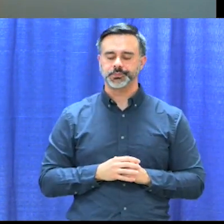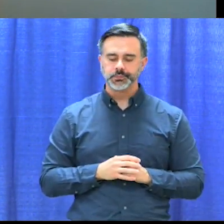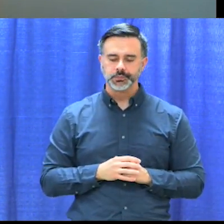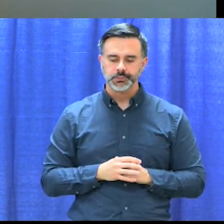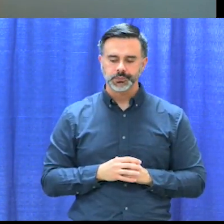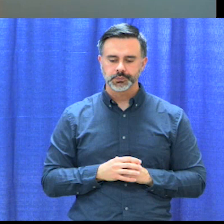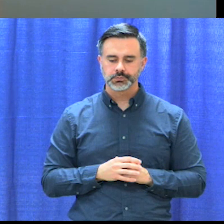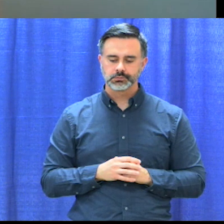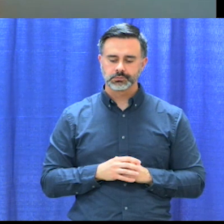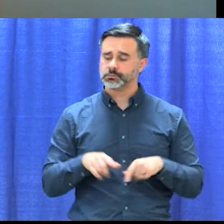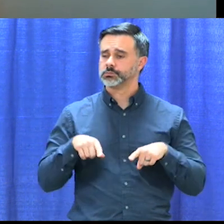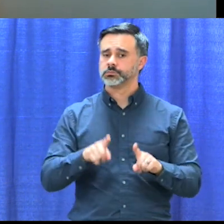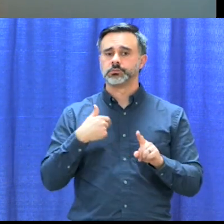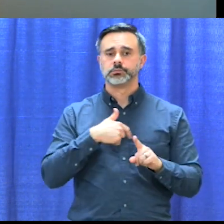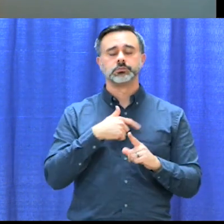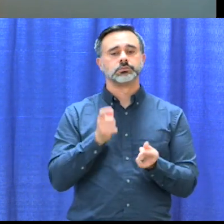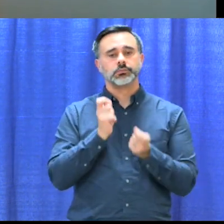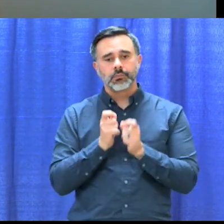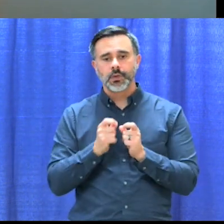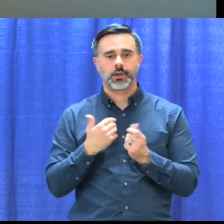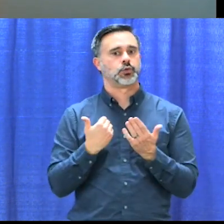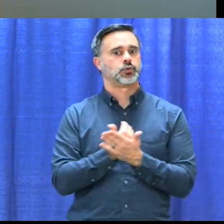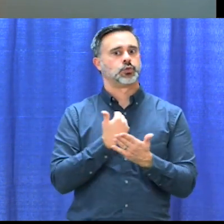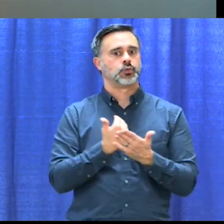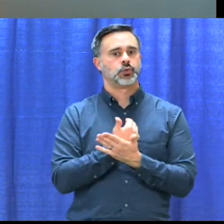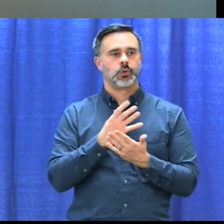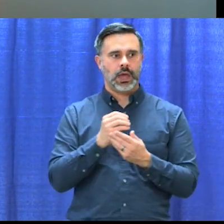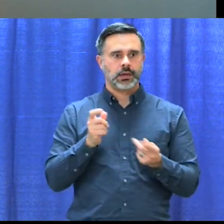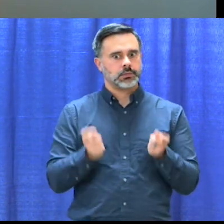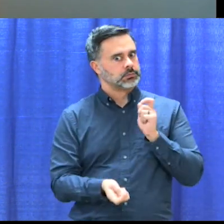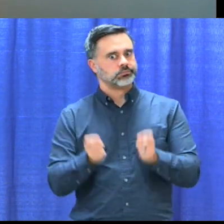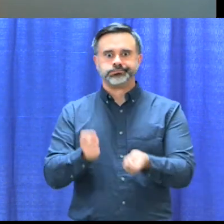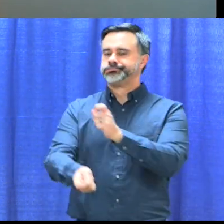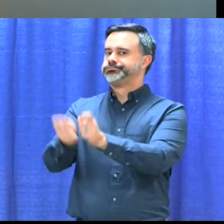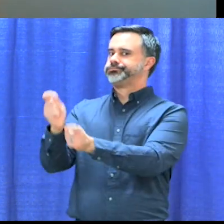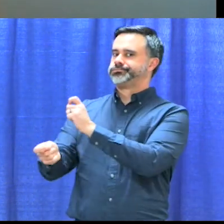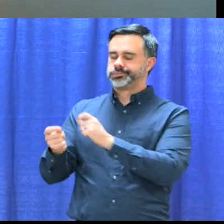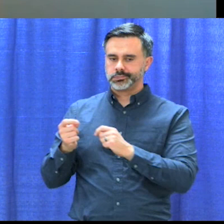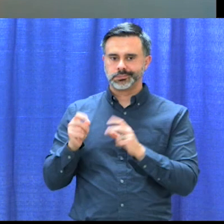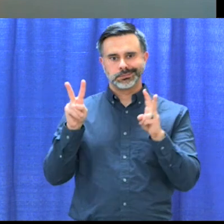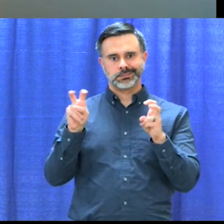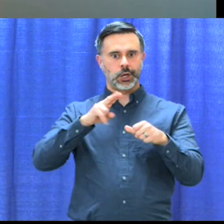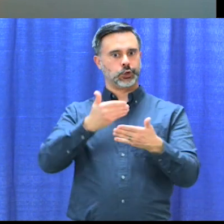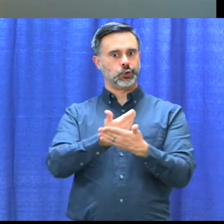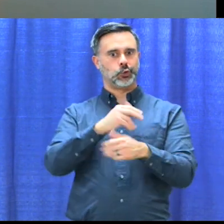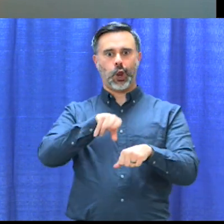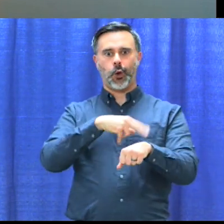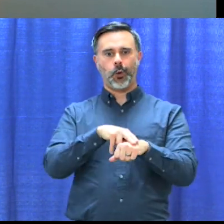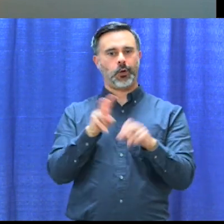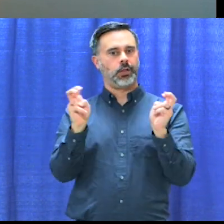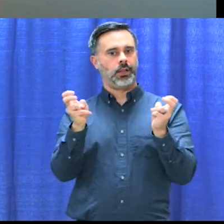As we continue to adjust to the new and ever evolving new normal here we hope you'll continue